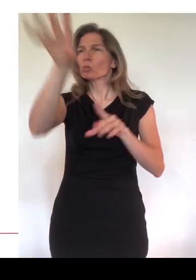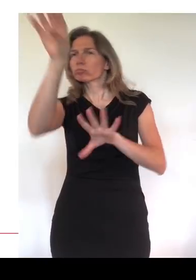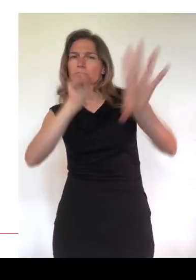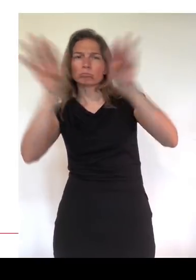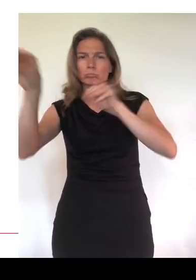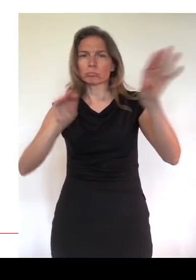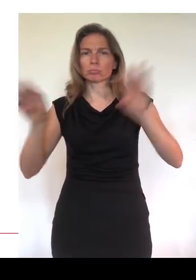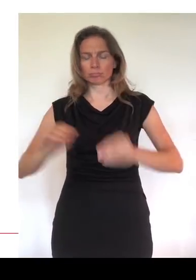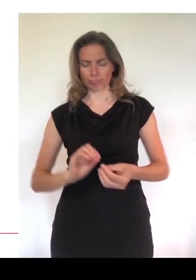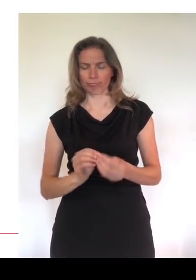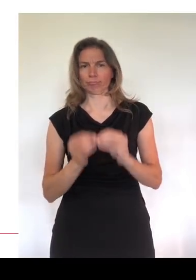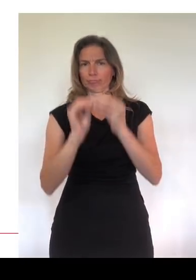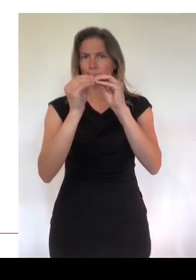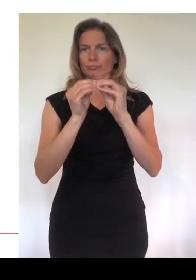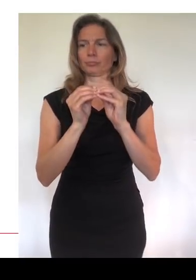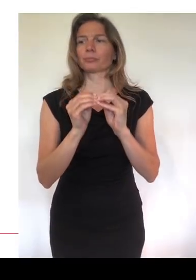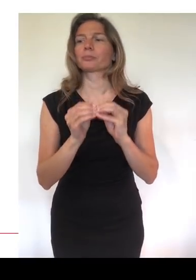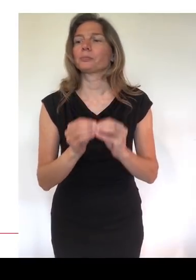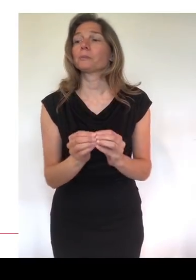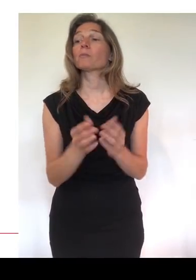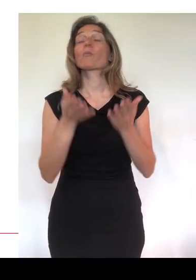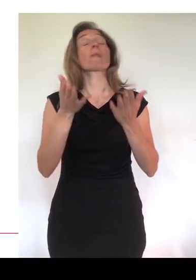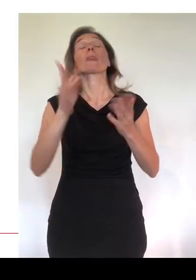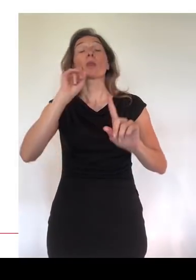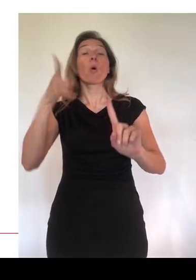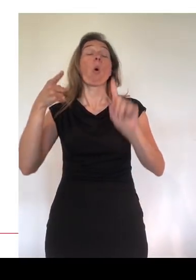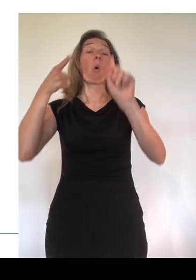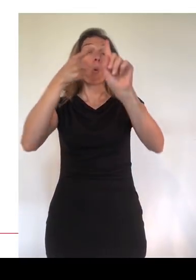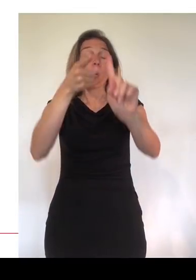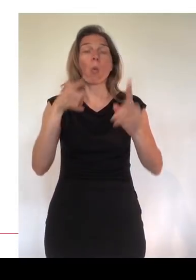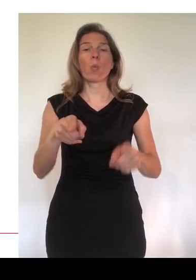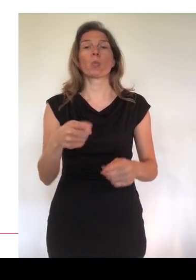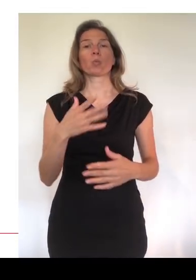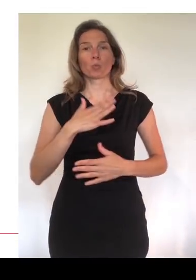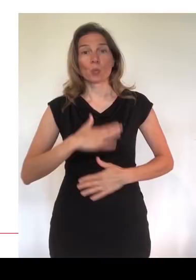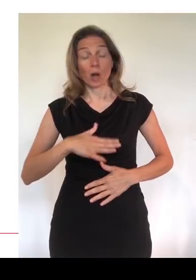Netherlands specifically and as I said it's used to monitor the